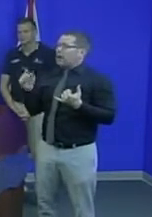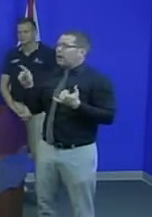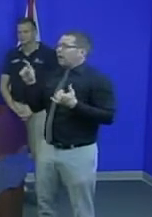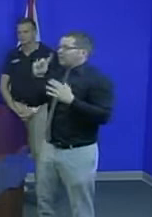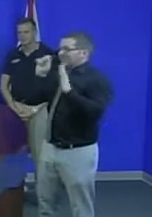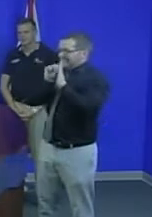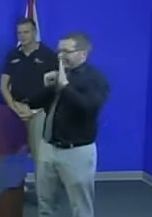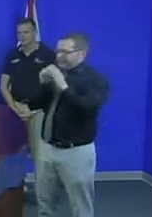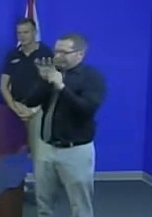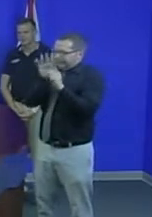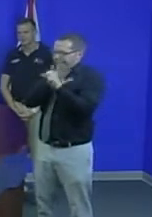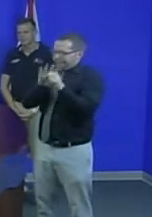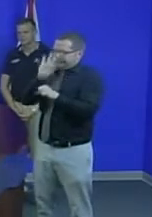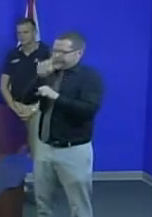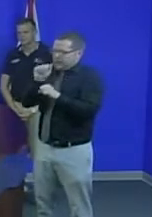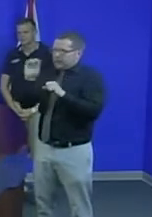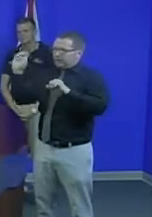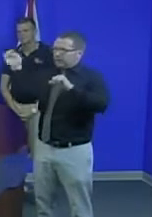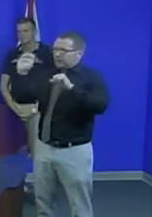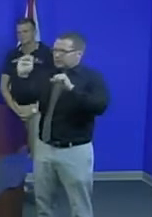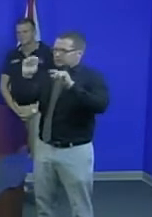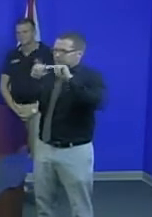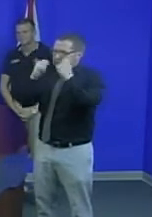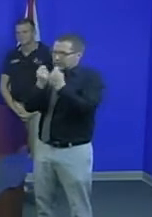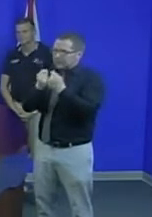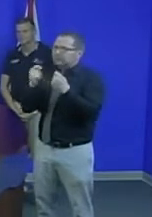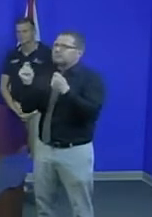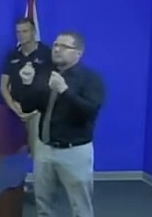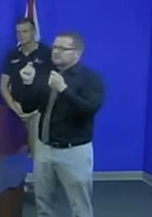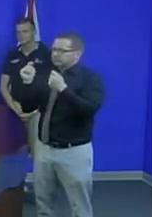TRIGGERS ADDITIONAL RESOURCES THAT MAY BE NEEDED THROUGHOUT